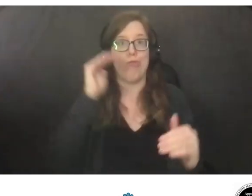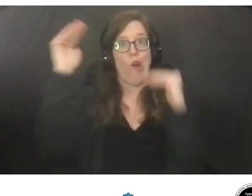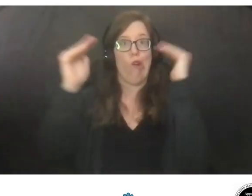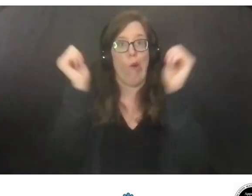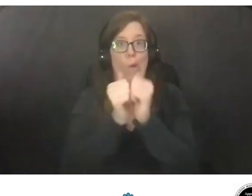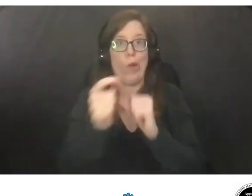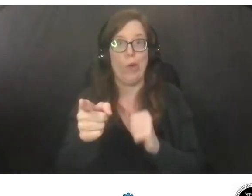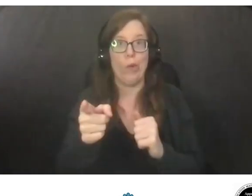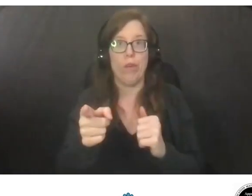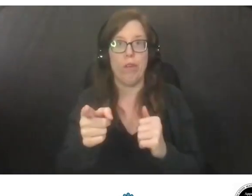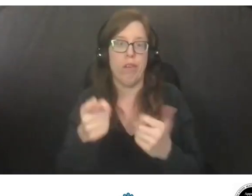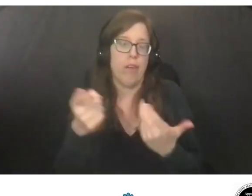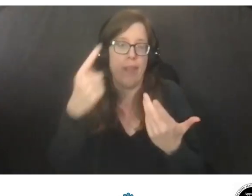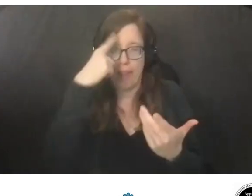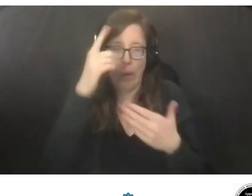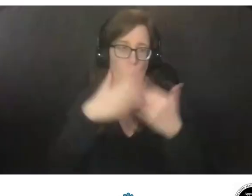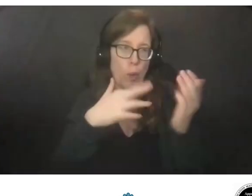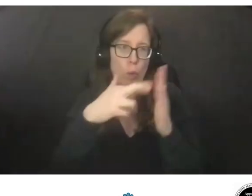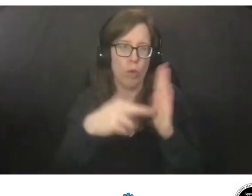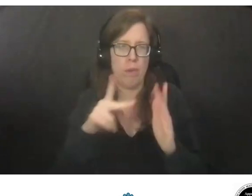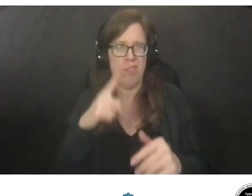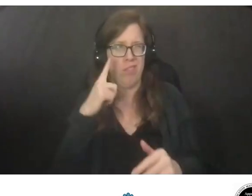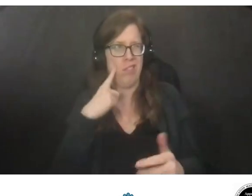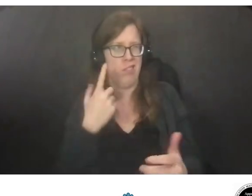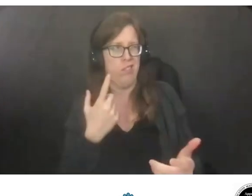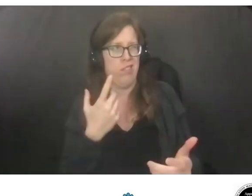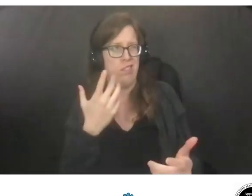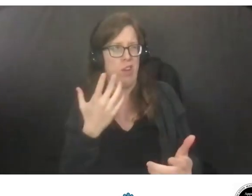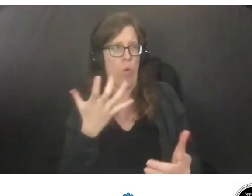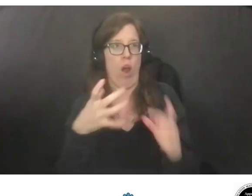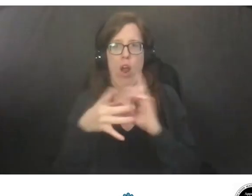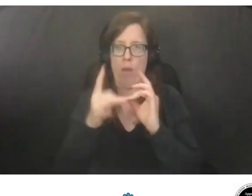You can think whatever you want about the rule. People are always, like, wanting to talk to me about the rule.